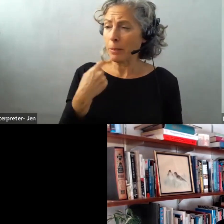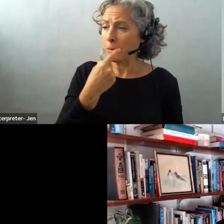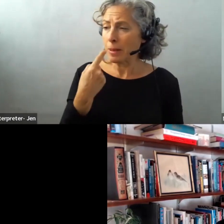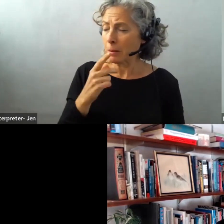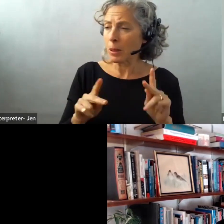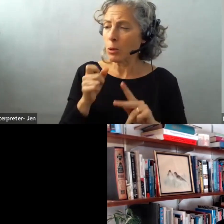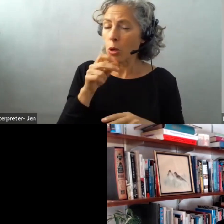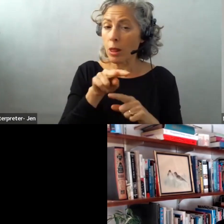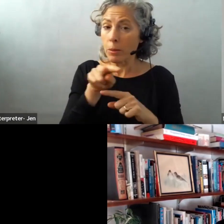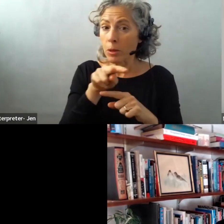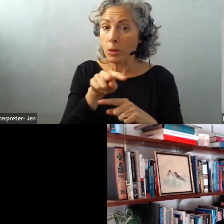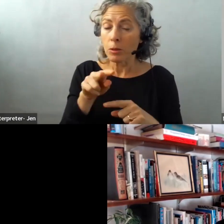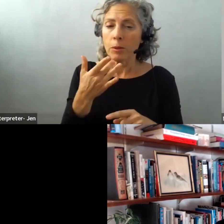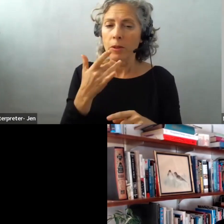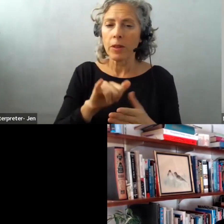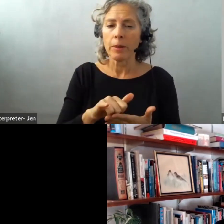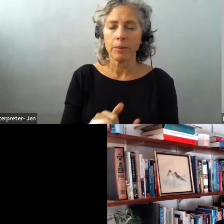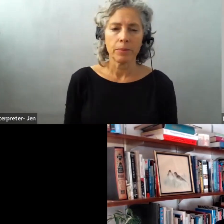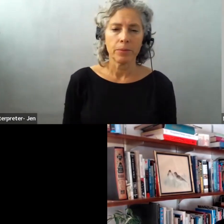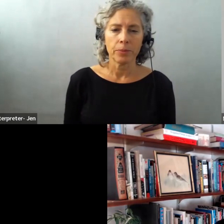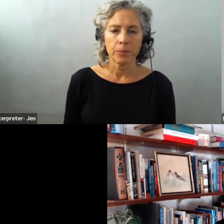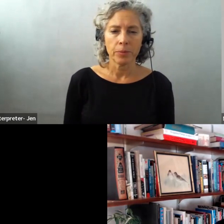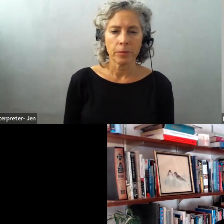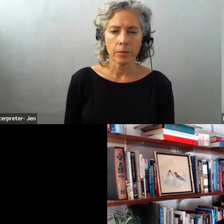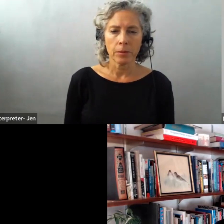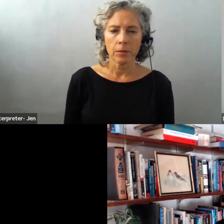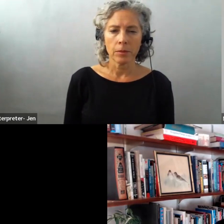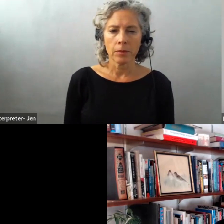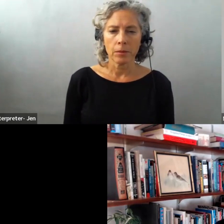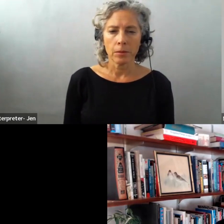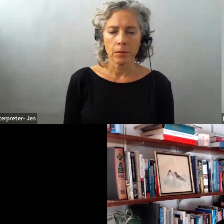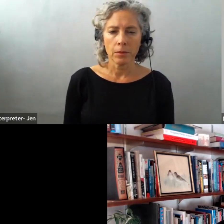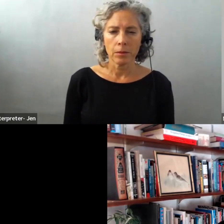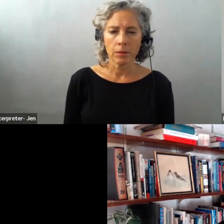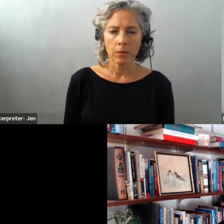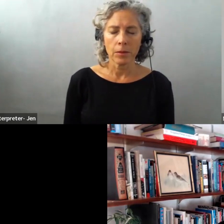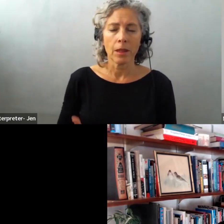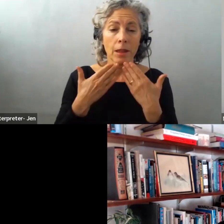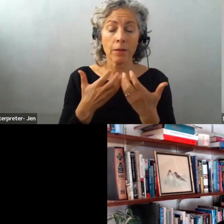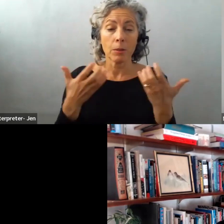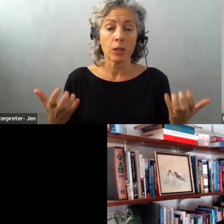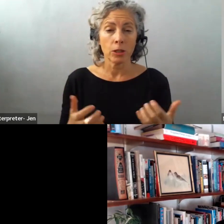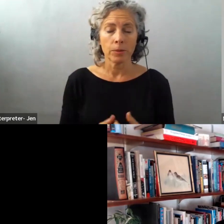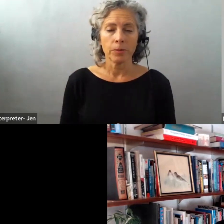liberating would prefer that or need that. Awesome. Thank you very much. Nicole LeBlanc: Wherever by